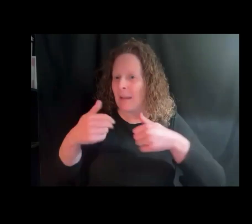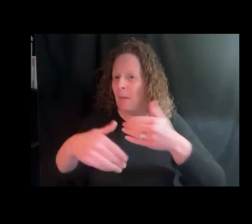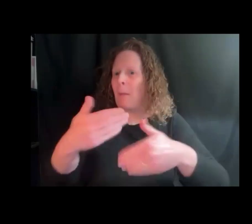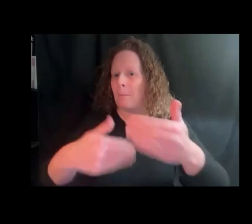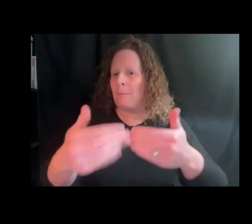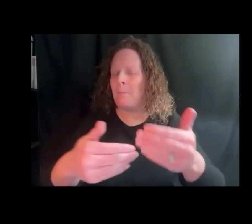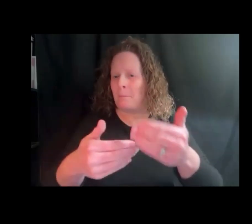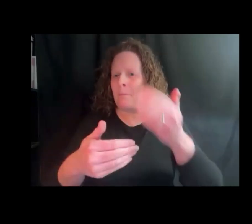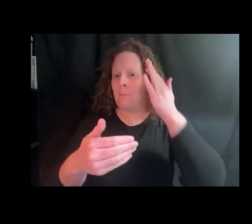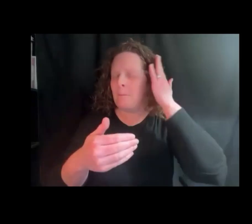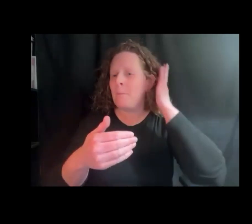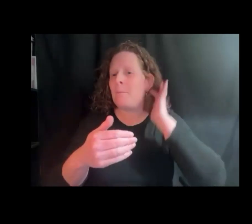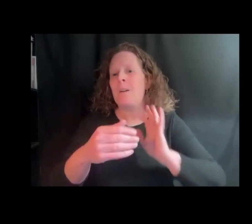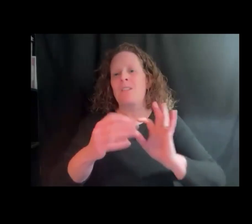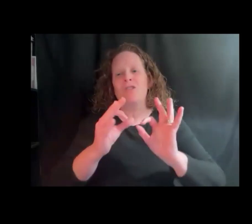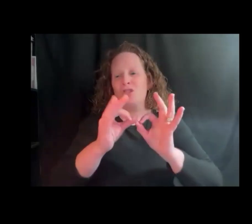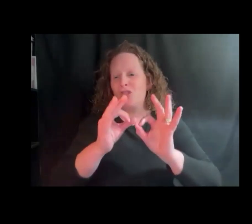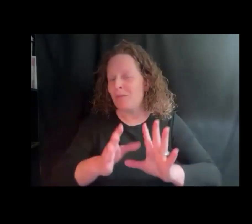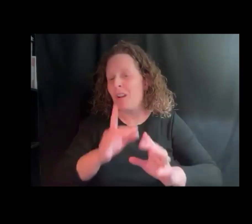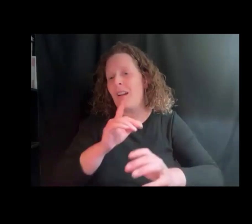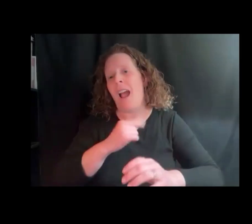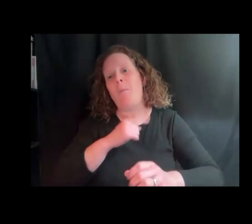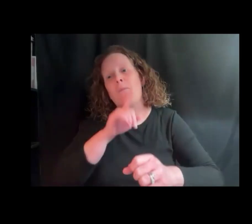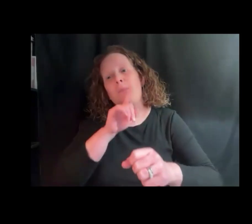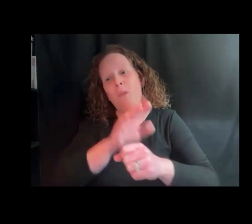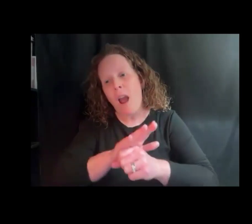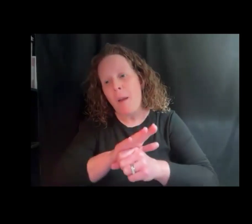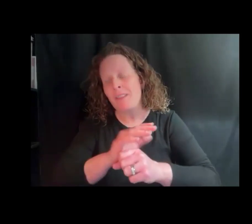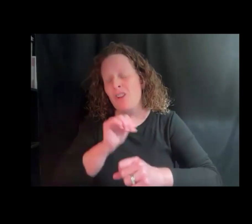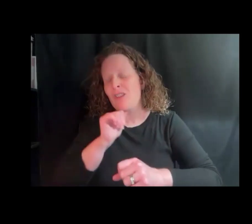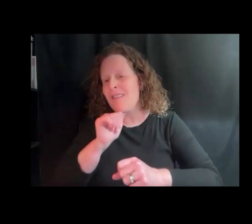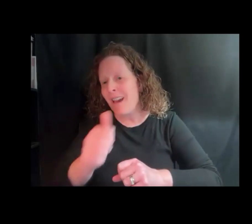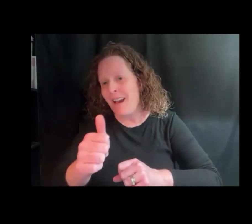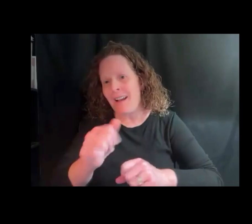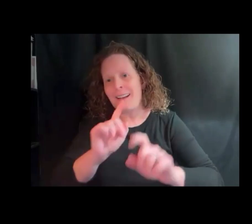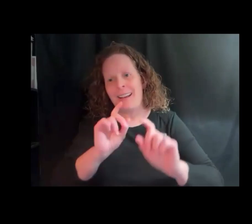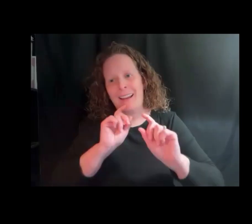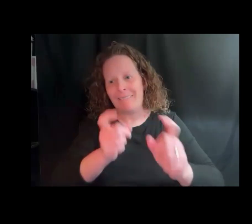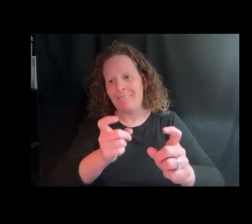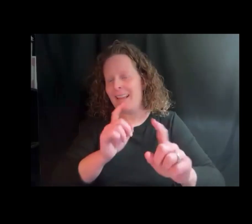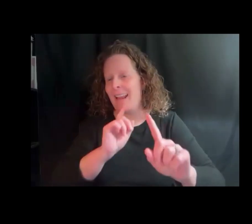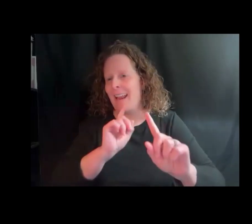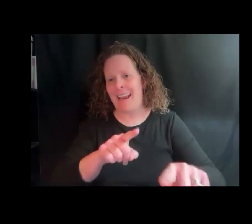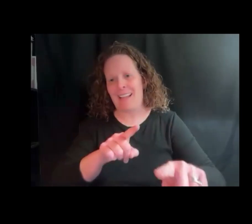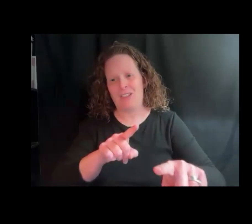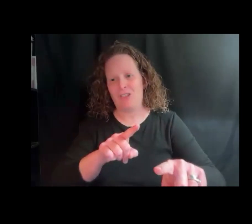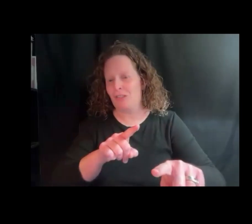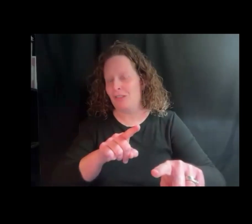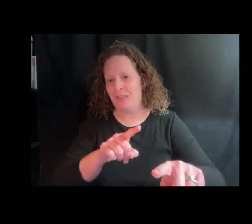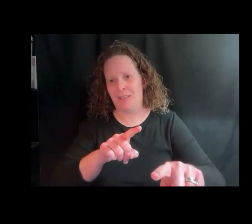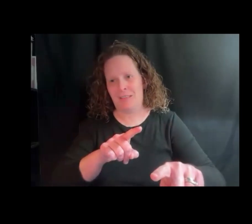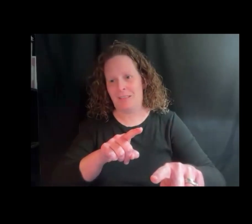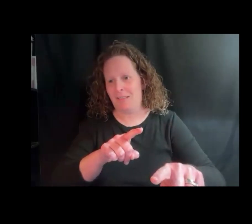as a hearing person might hear that word. So without that expansion and I promise you teachers